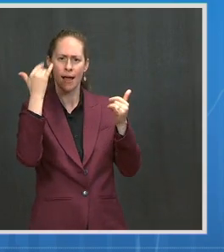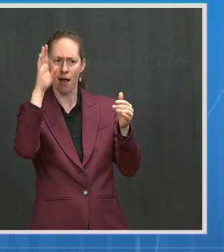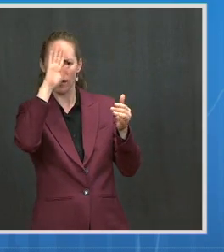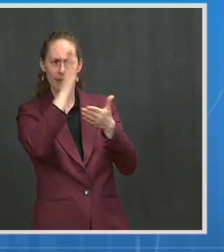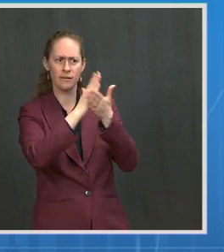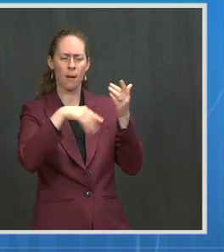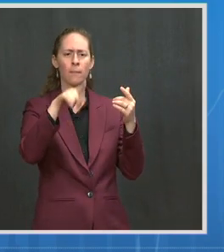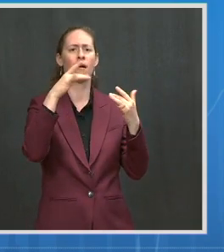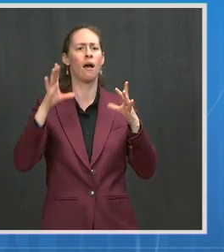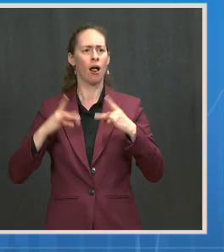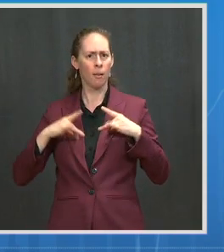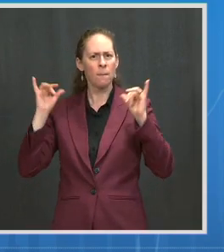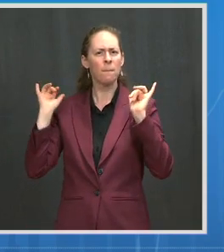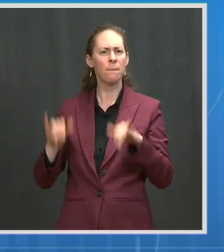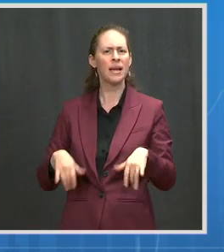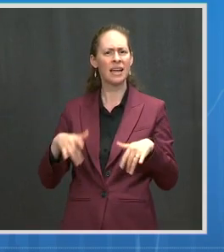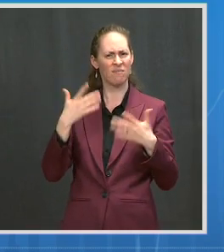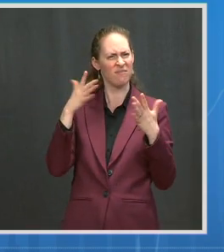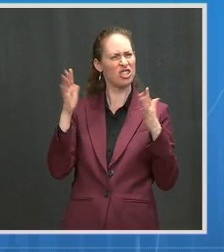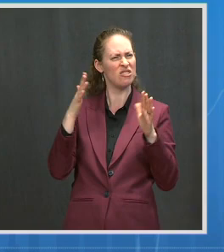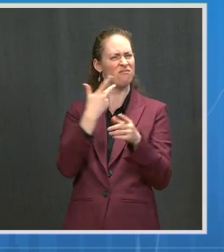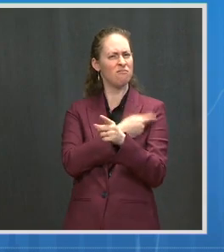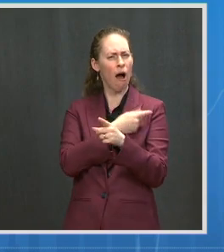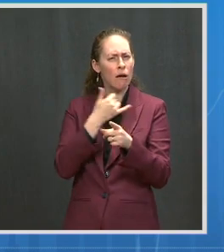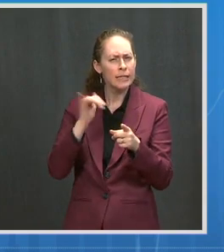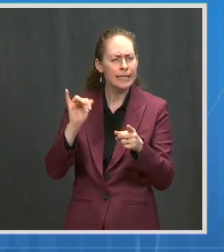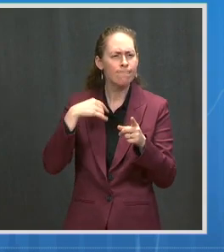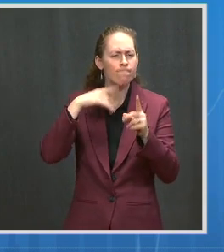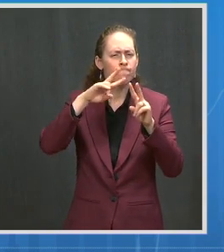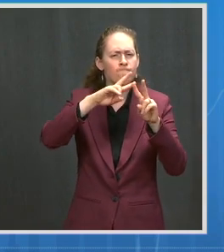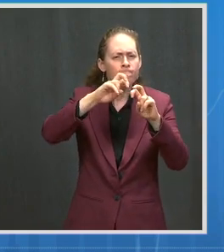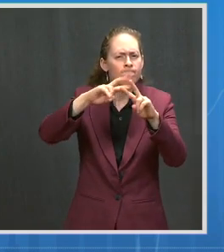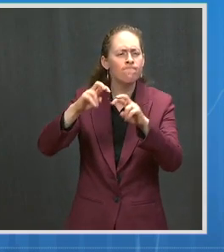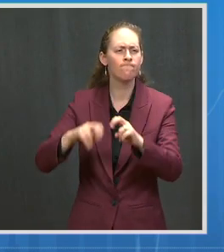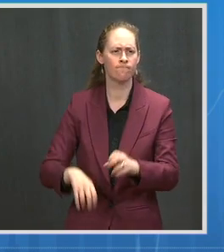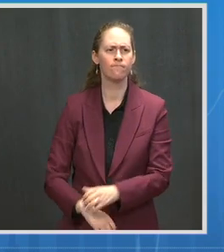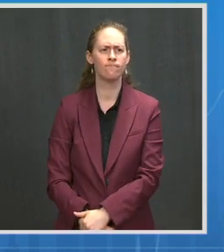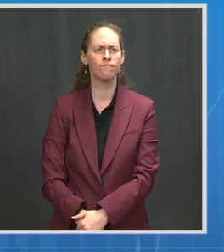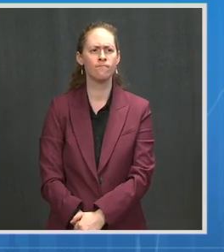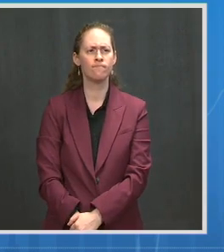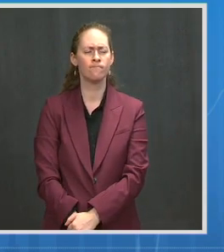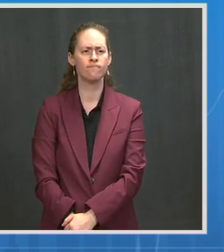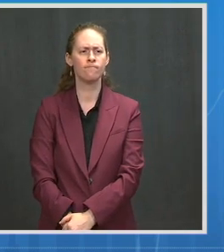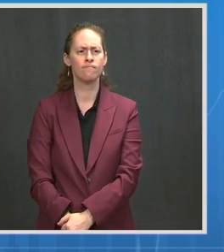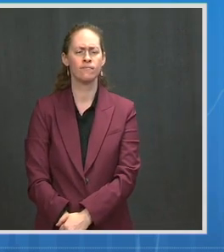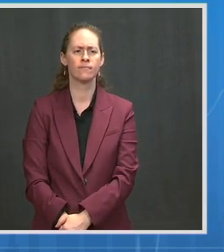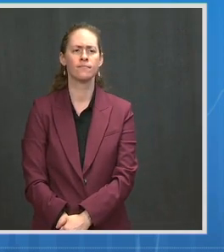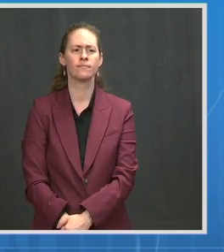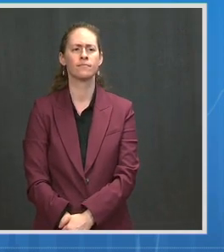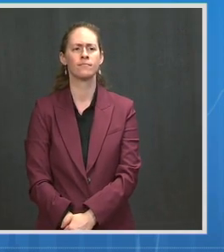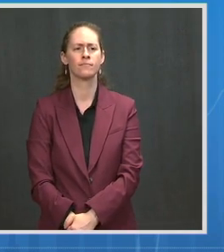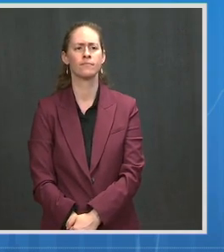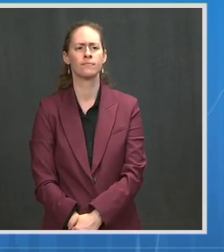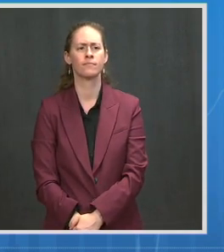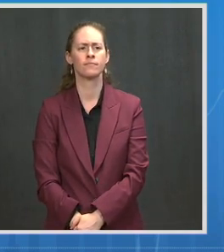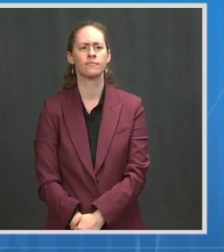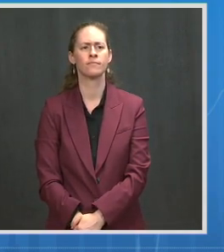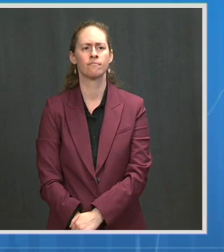What we were starting to find is that many -- most -- or I should say a large major- -- a large portion of them were fully asymptomatic.